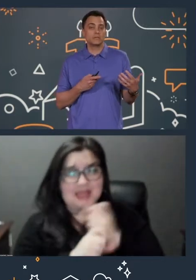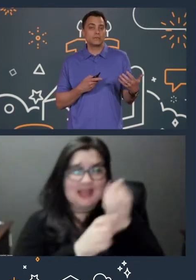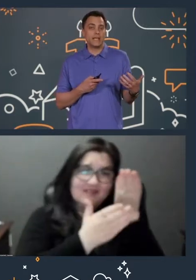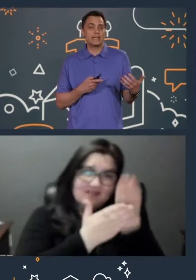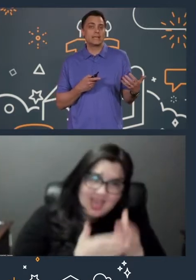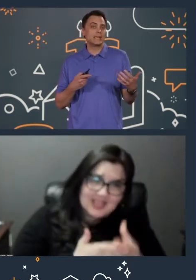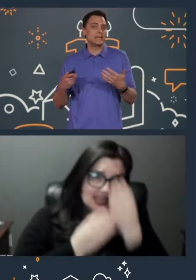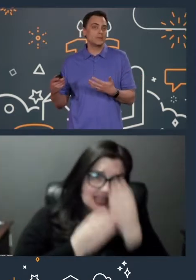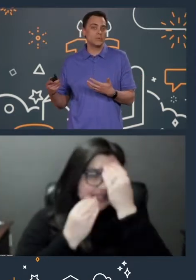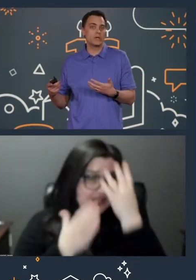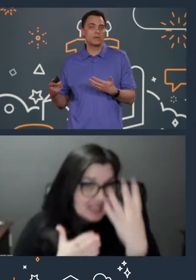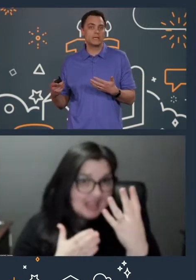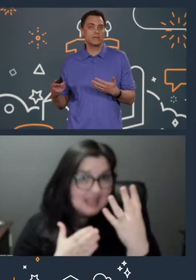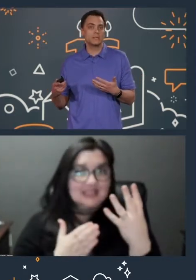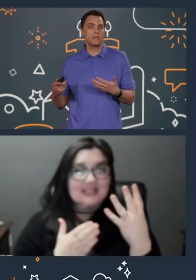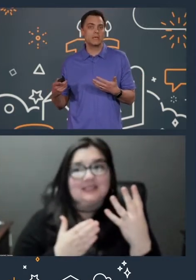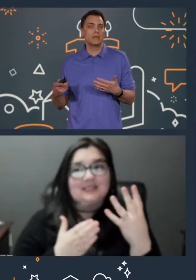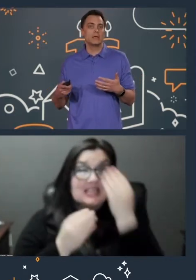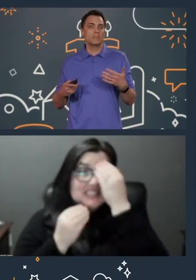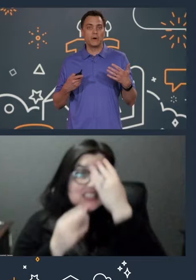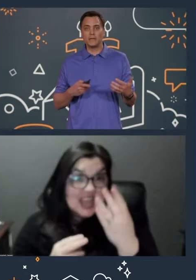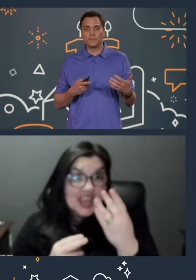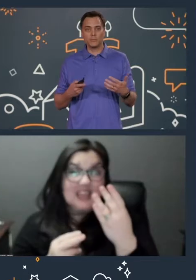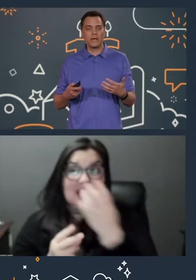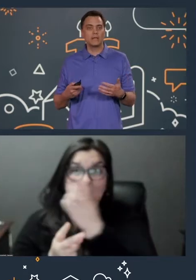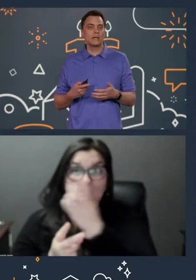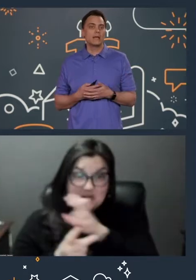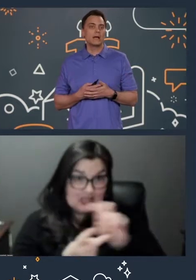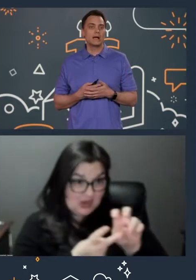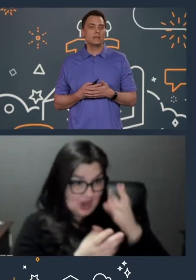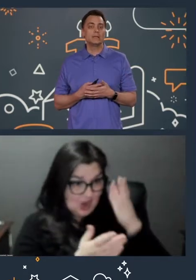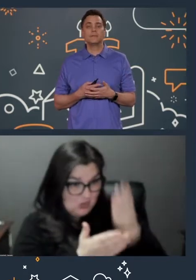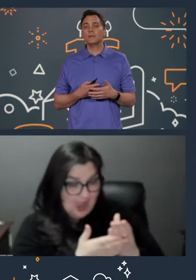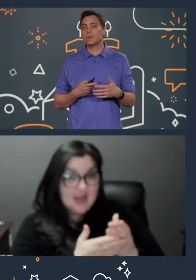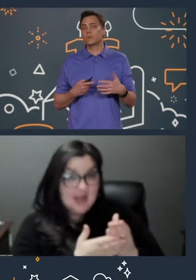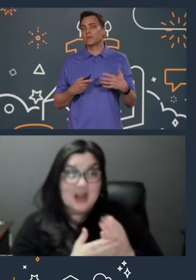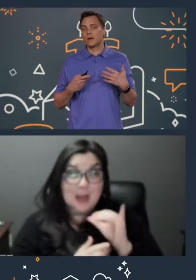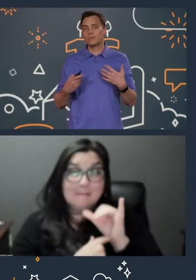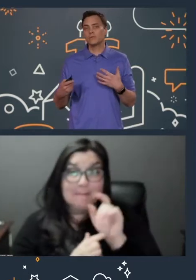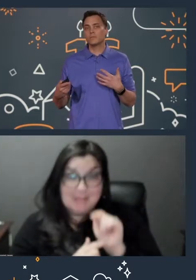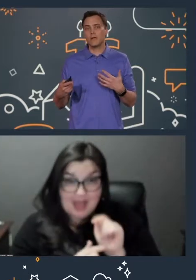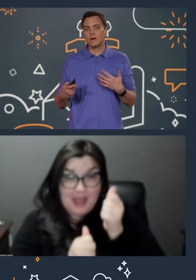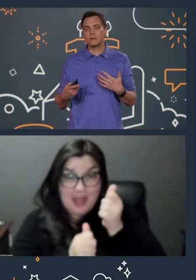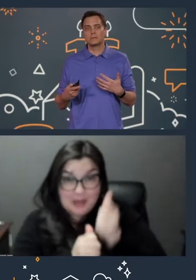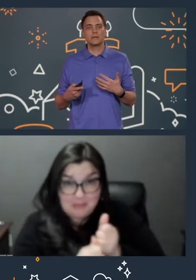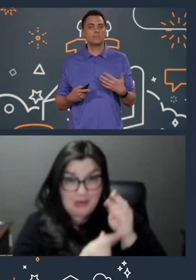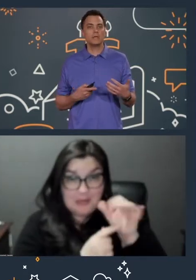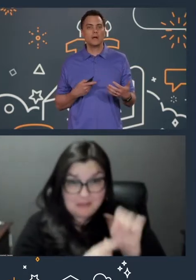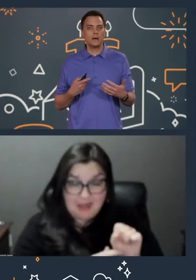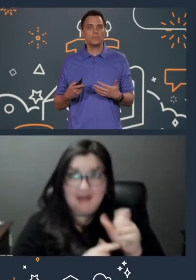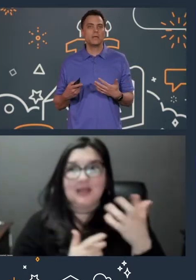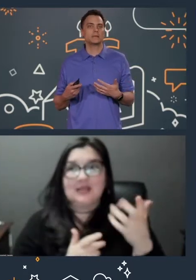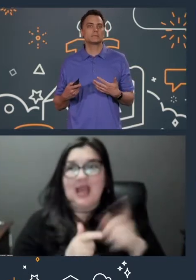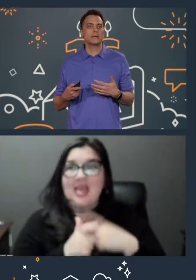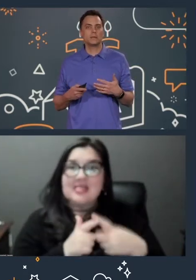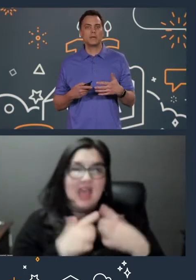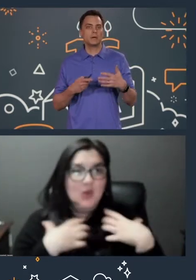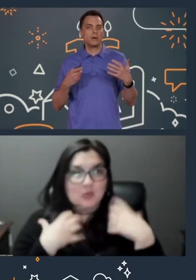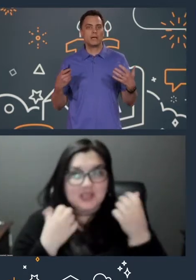is your data getting to where you need it to be, byte for byte? You need to think about recovering from errors. That can be complex, depending upon